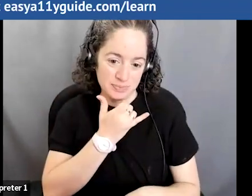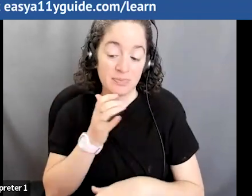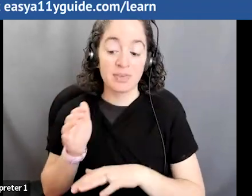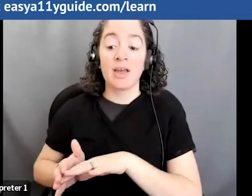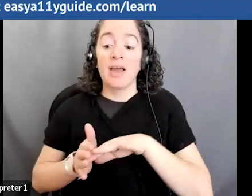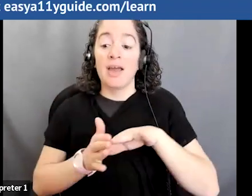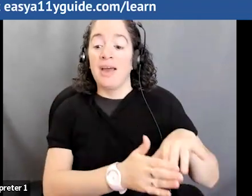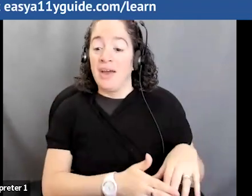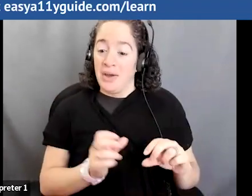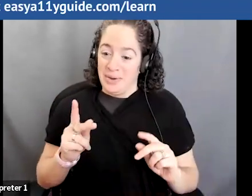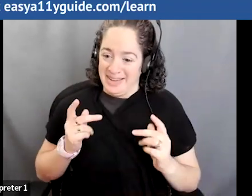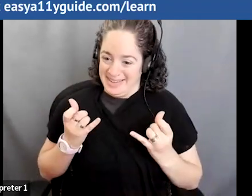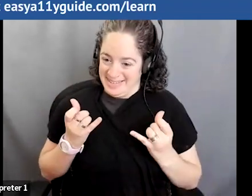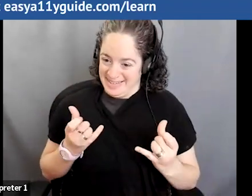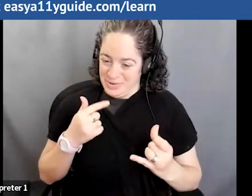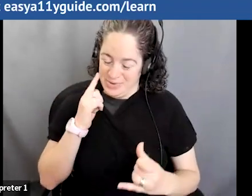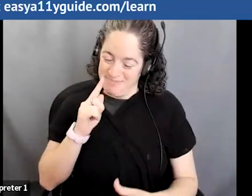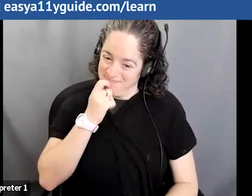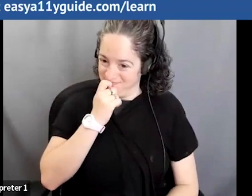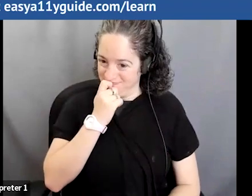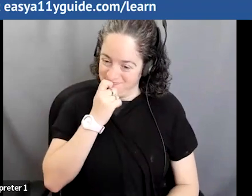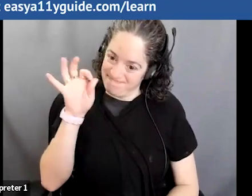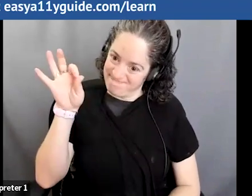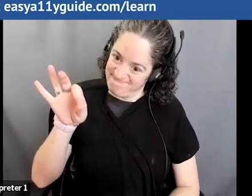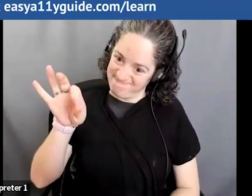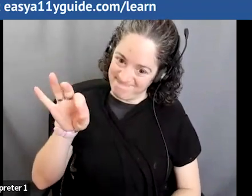What plugins do wrong as an overall group?